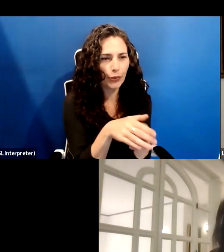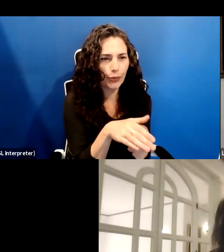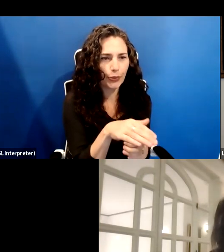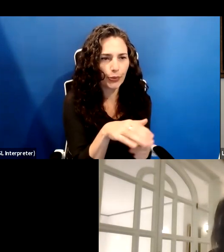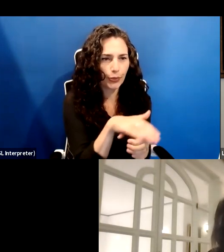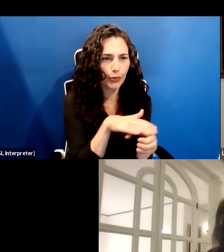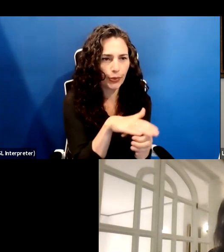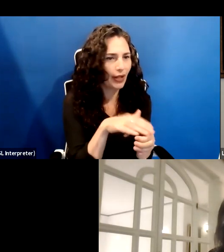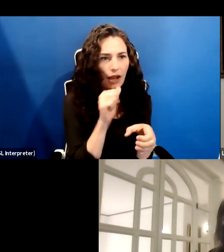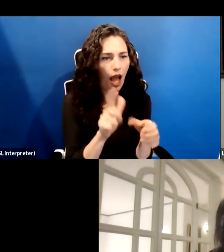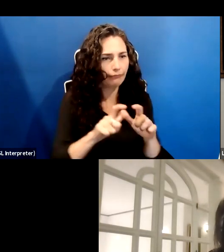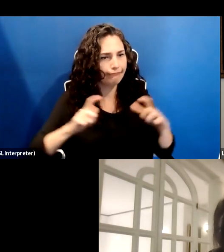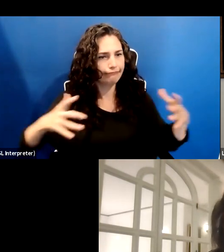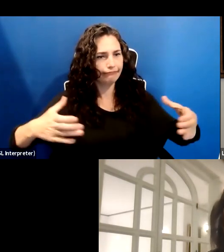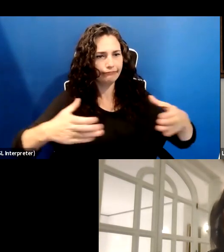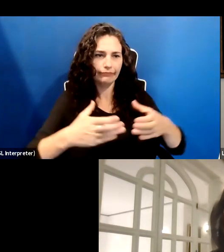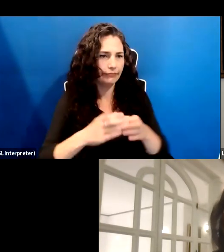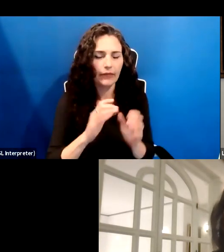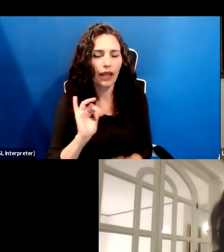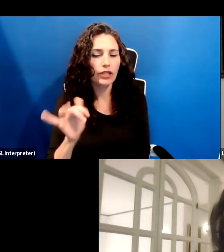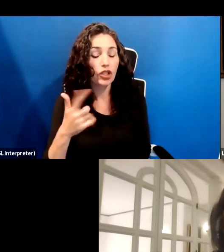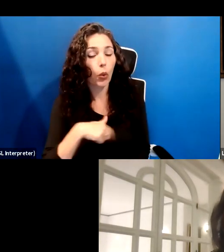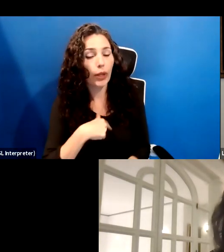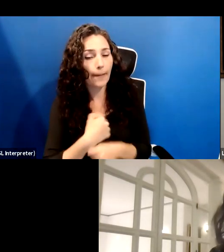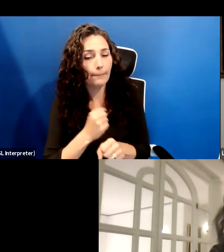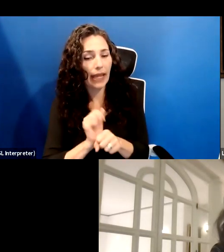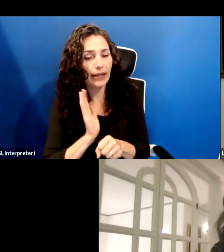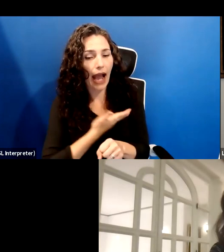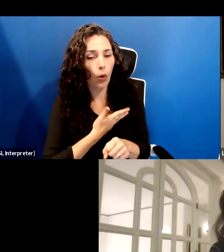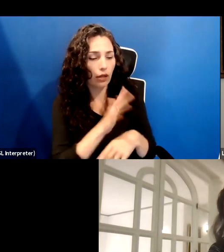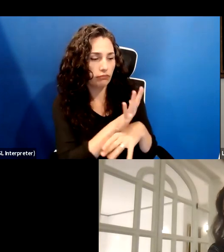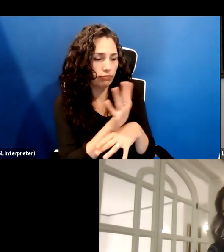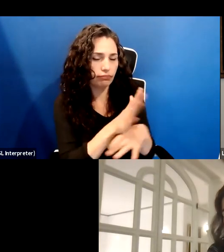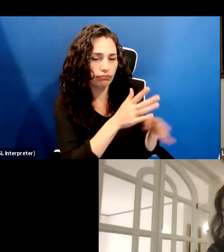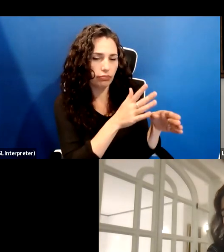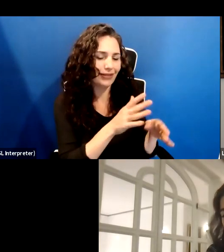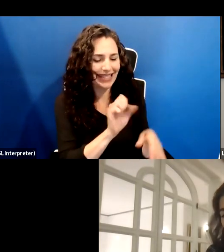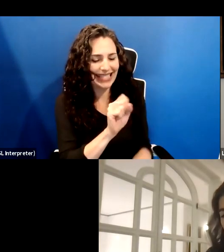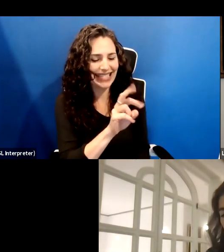And so when we made our series, we take a while to get,